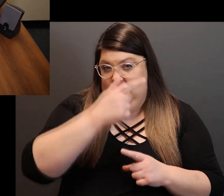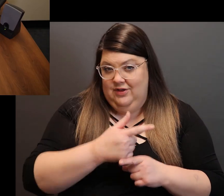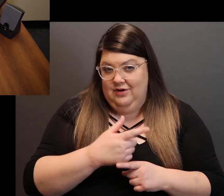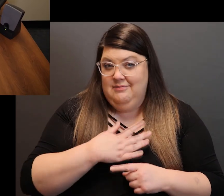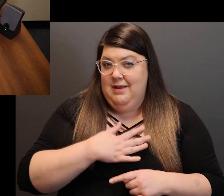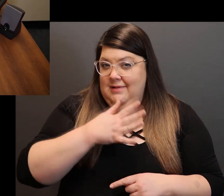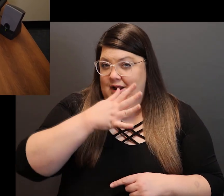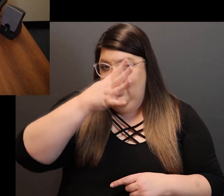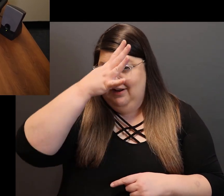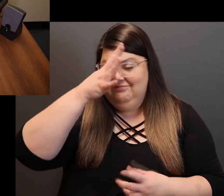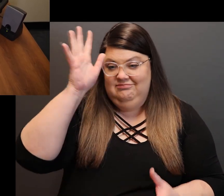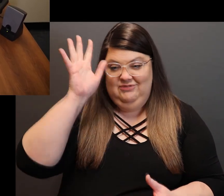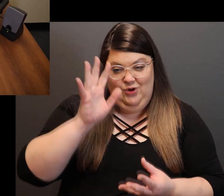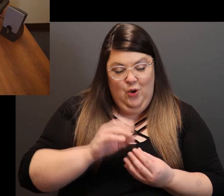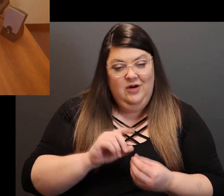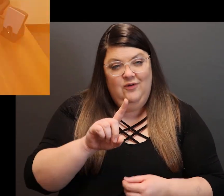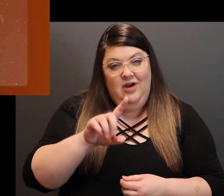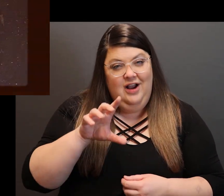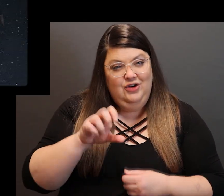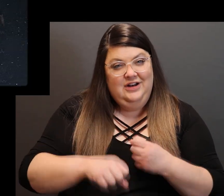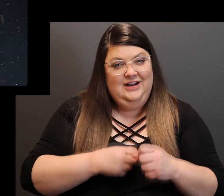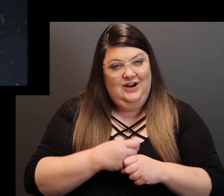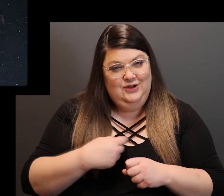we have 100 years of service to the agency.